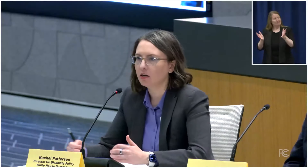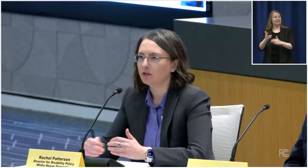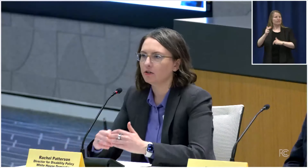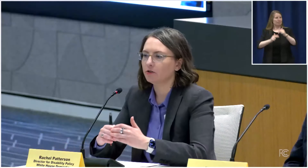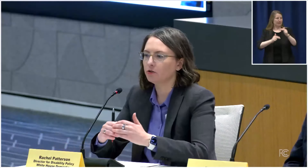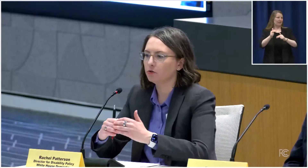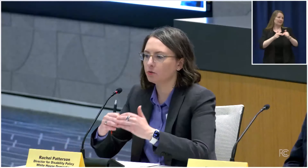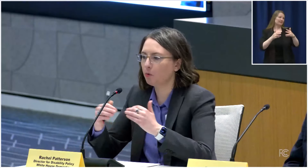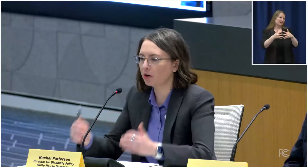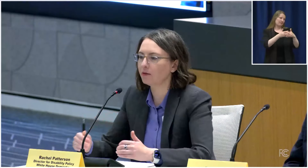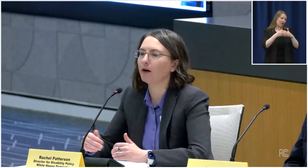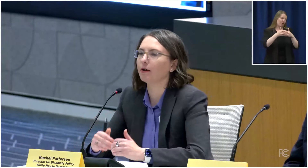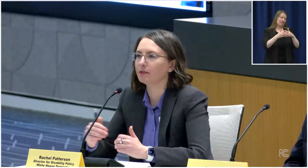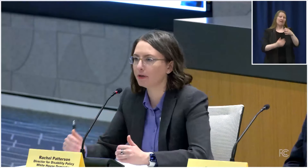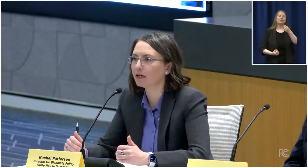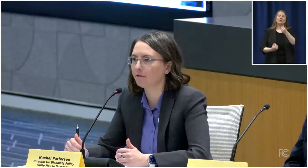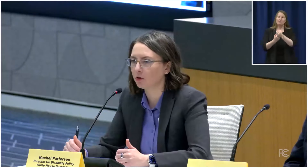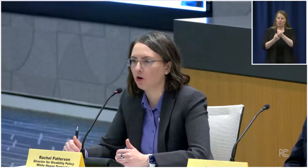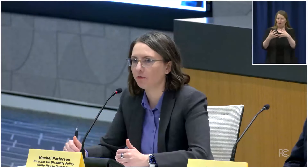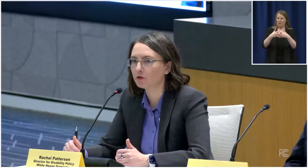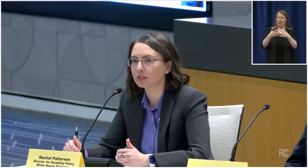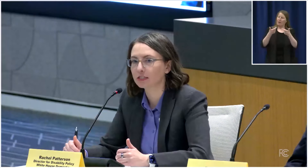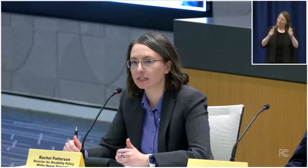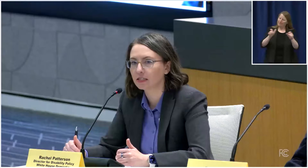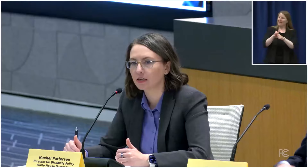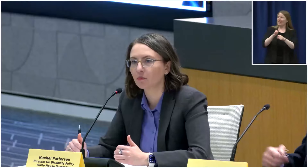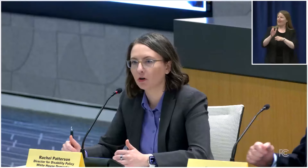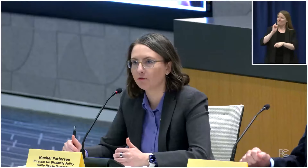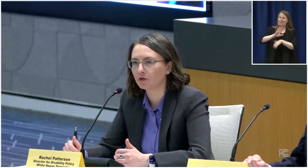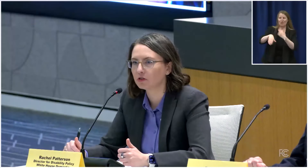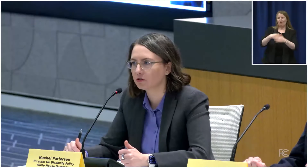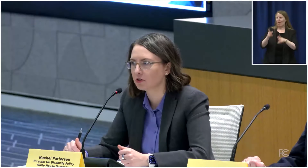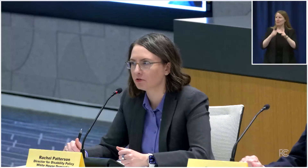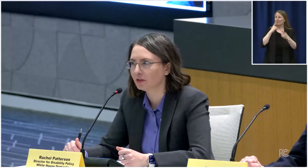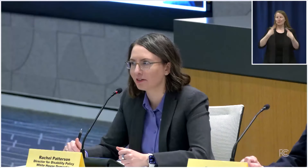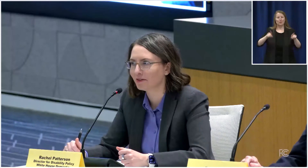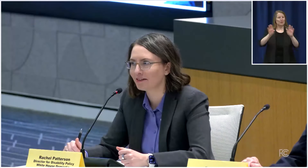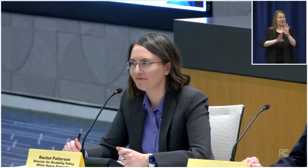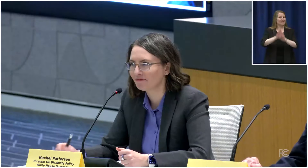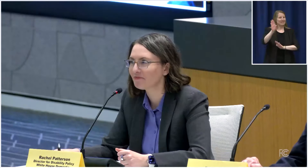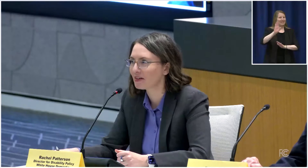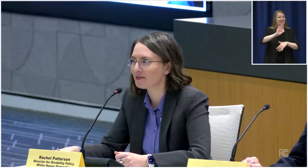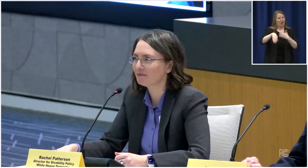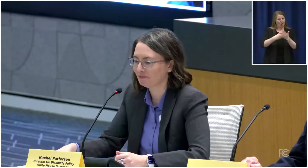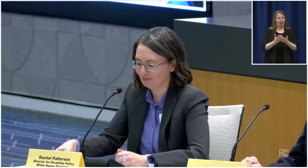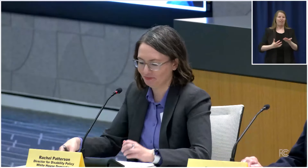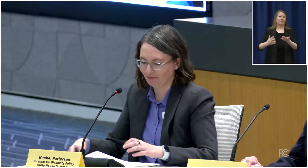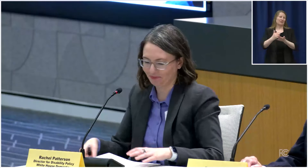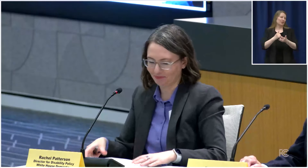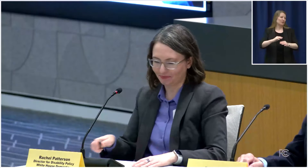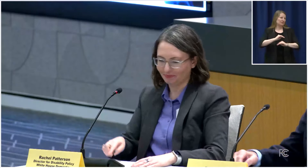REALLY EXCITING TO PUT ALL OF THESE THINGS TOGETHER BEFORE WE JUMP INTO TODAY'S CONTENT AND THINK ABOUT HOW ALL OF THIS FITS WITHIN THE